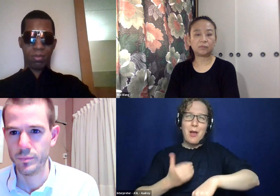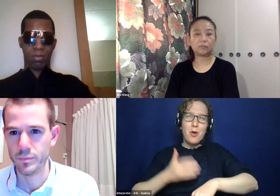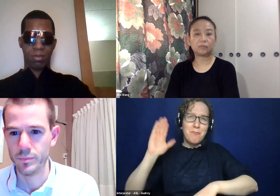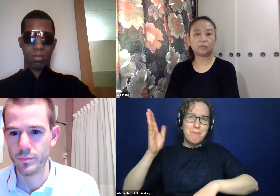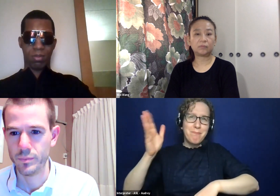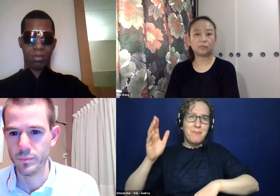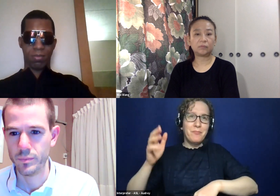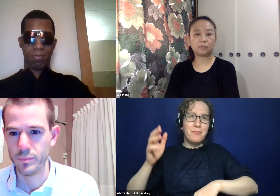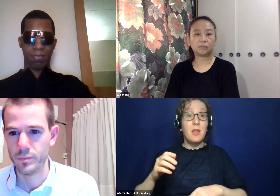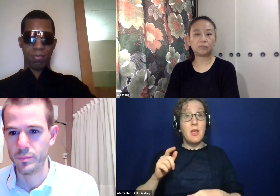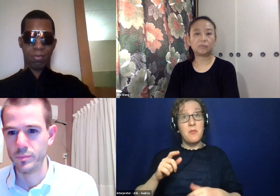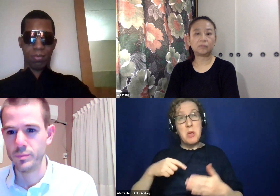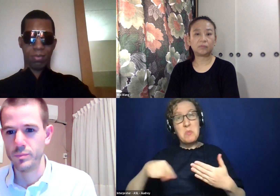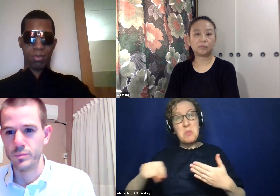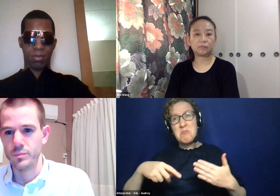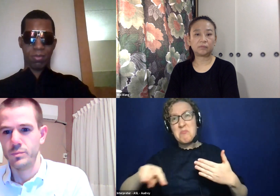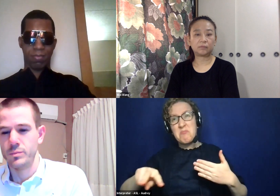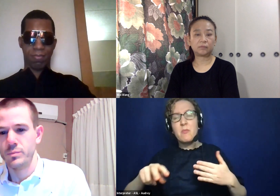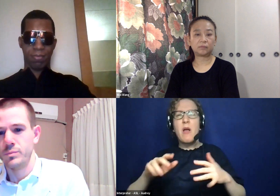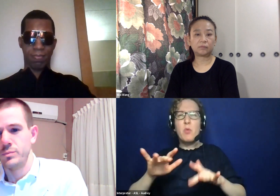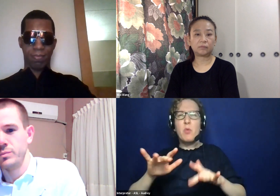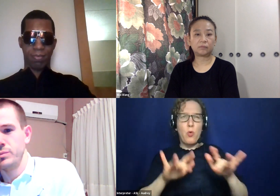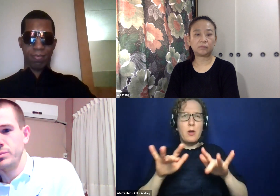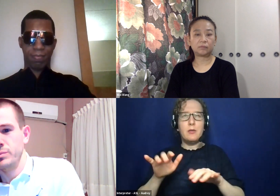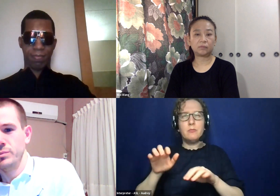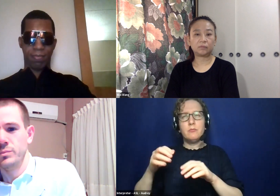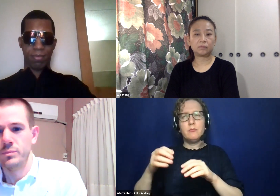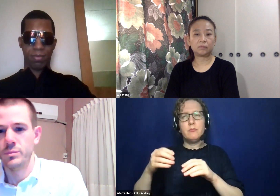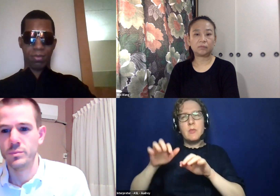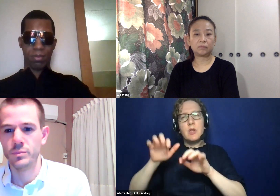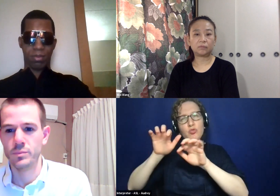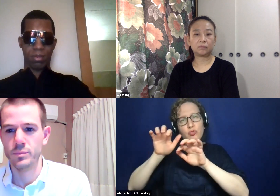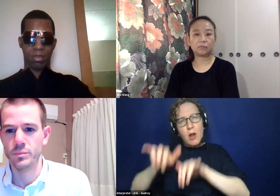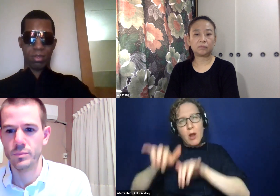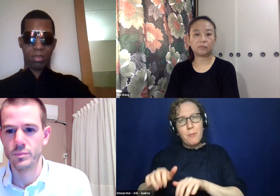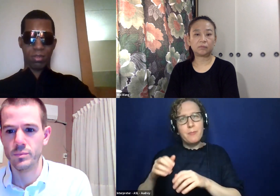at our website, basically on the same Web page as you would currently find the press release.